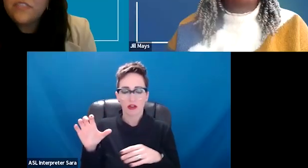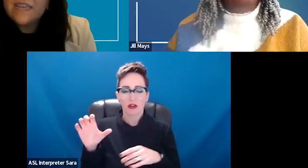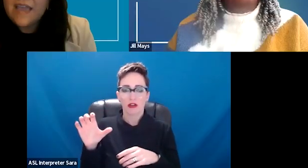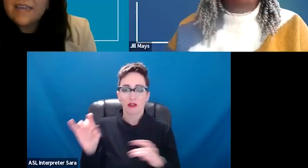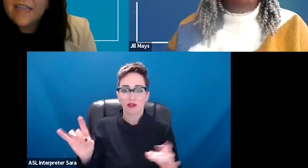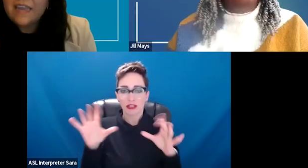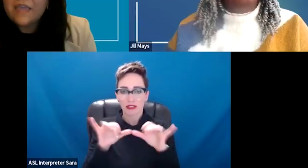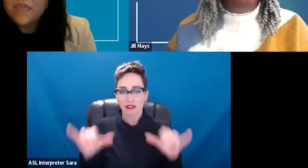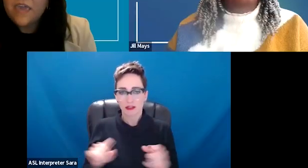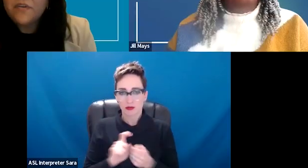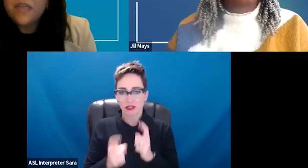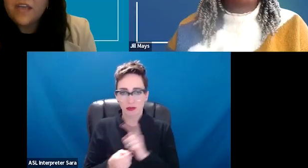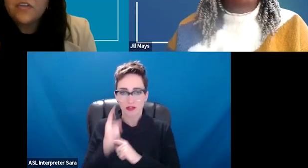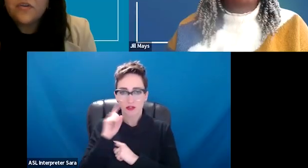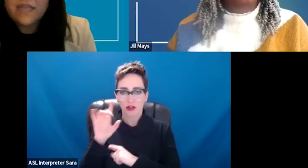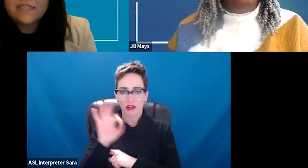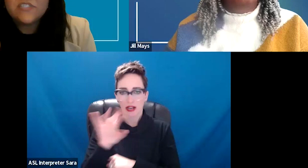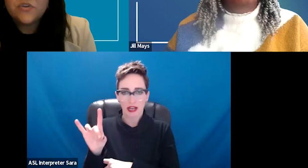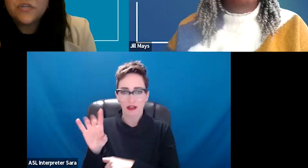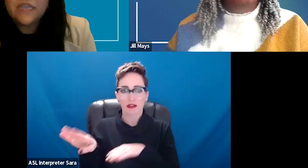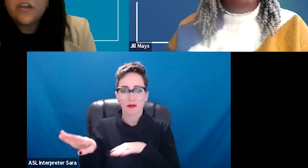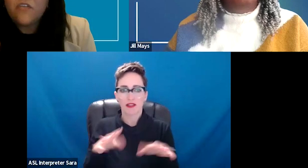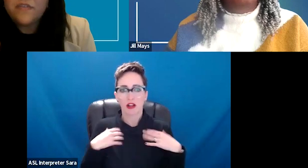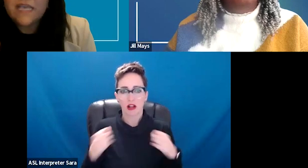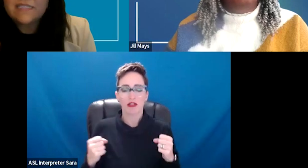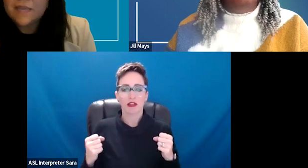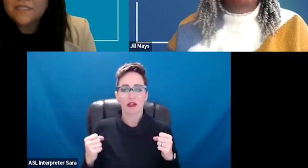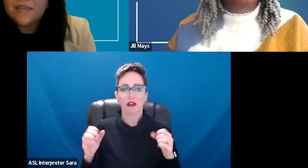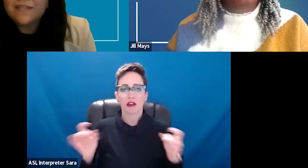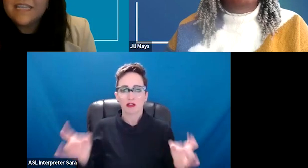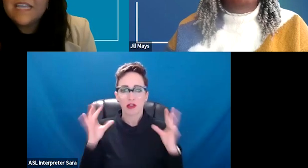the 988 and Behavioral Health Crisis Coordinating Office at SAMHSA.